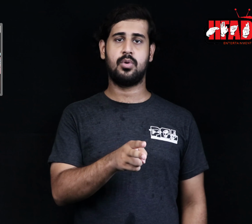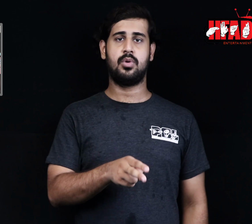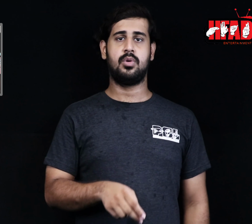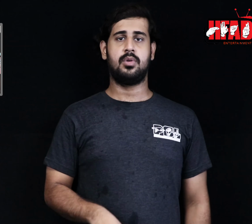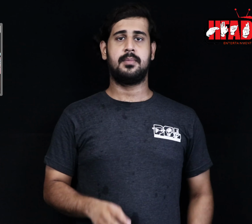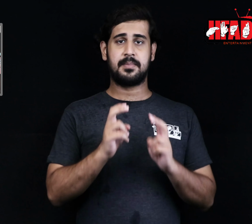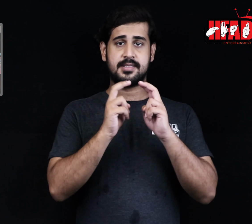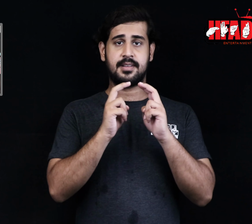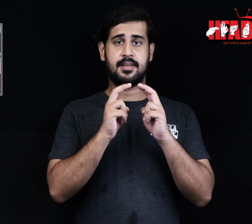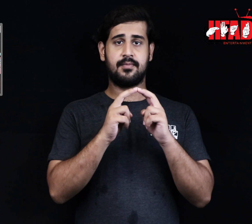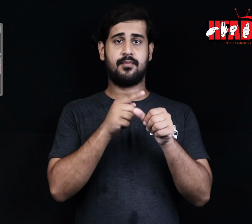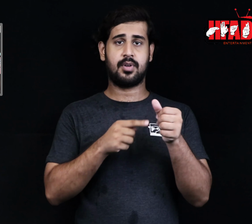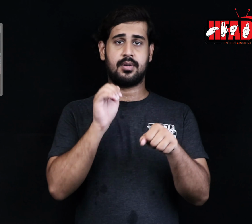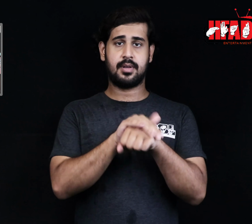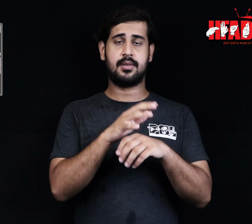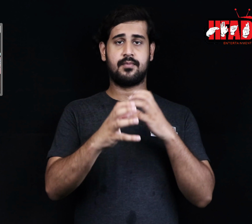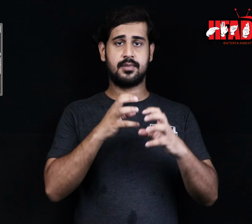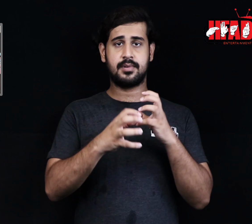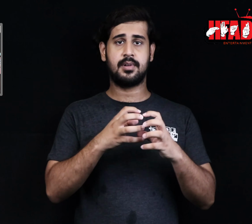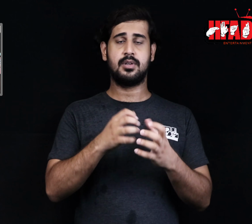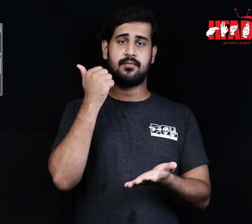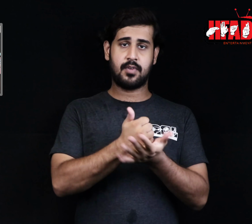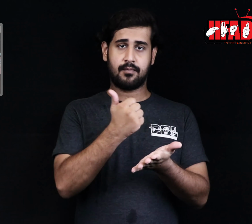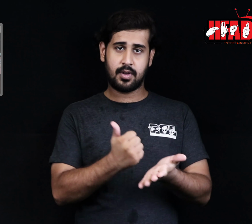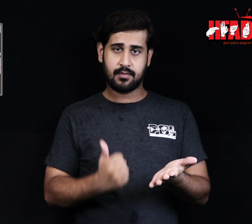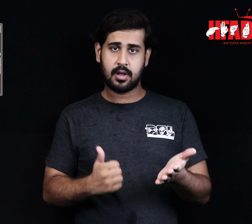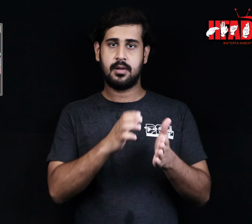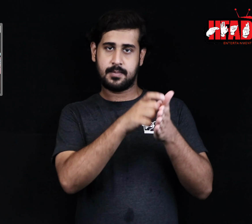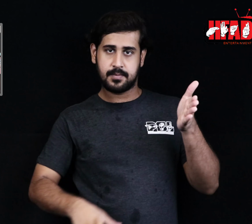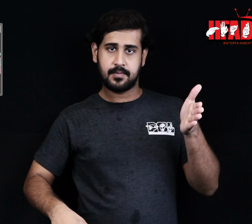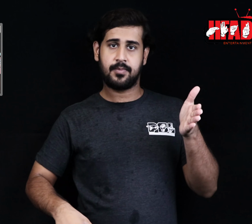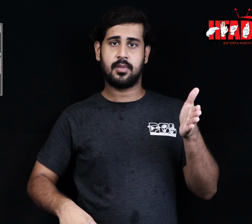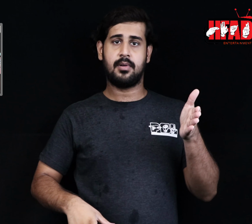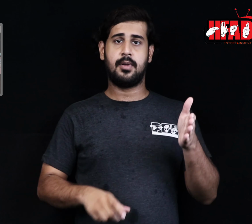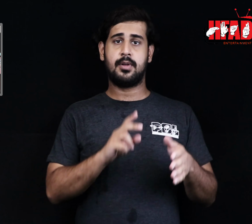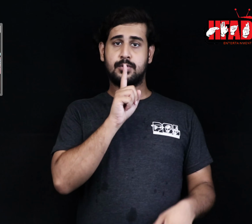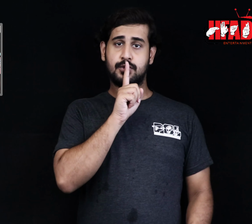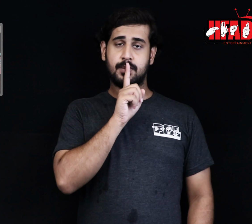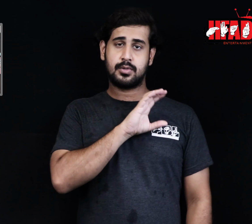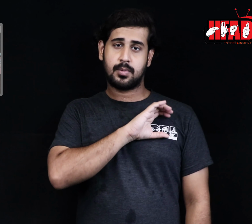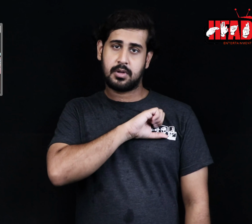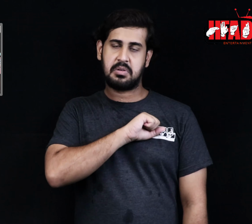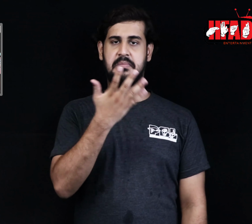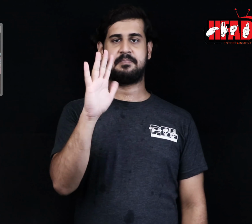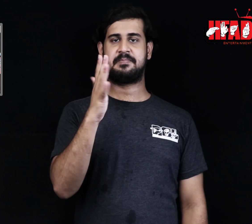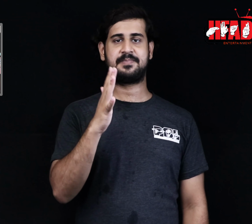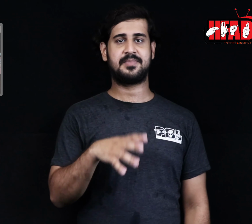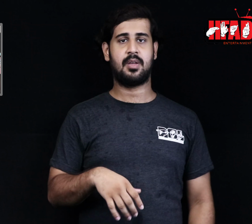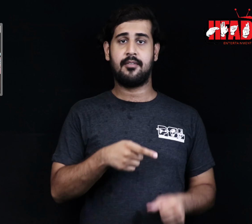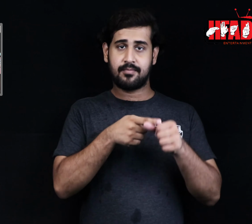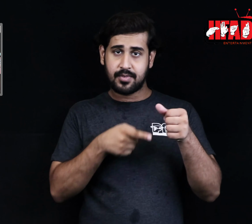The EVM will not have proper confidentiality of the ballot paper,